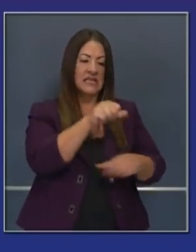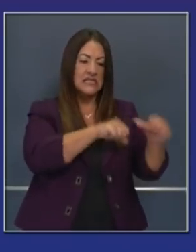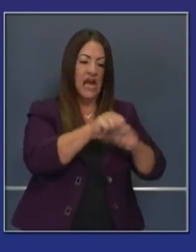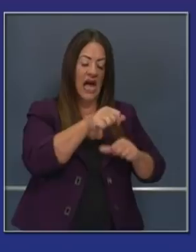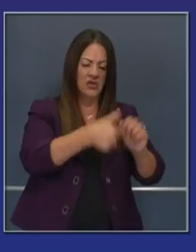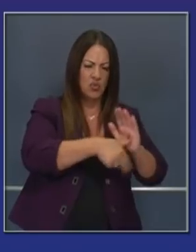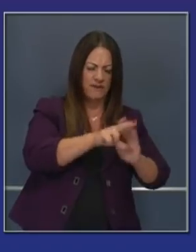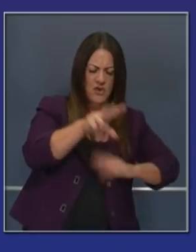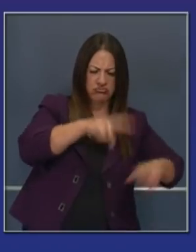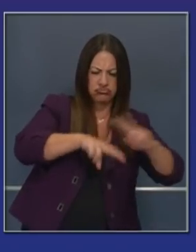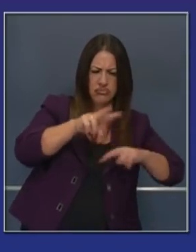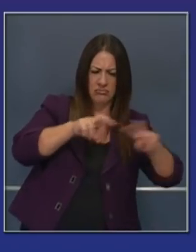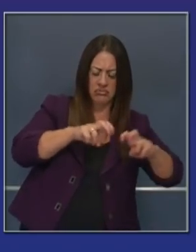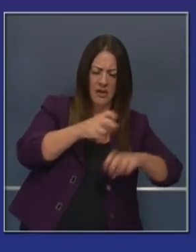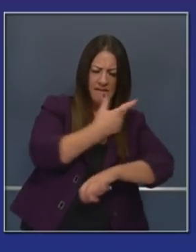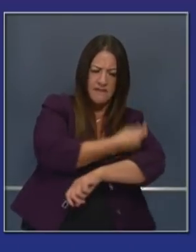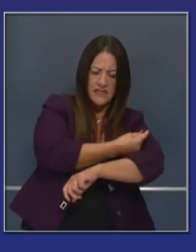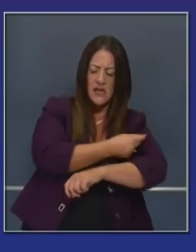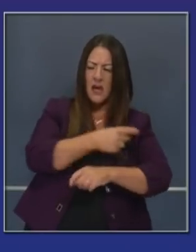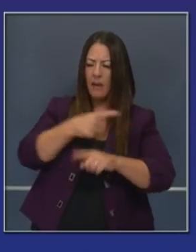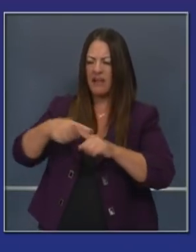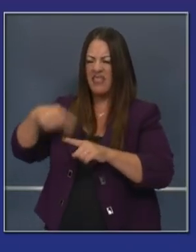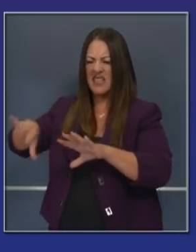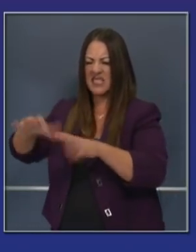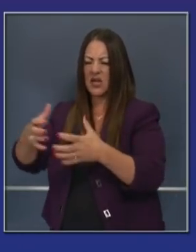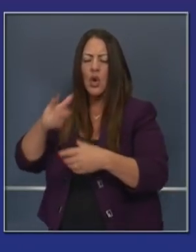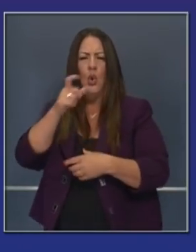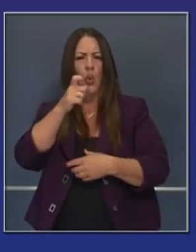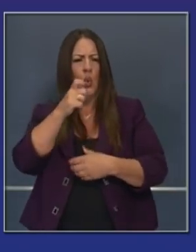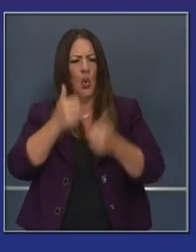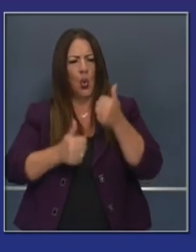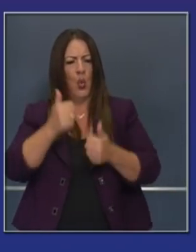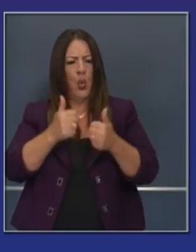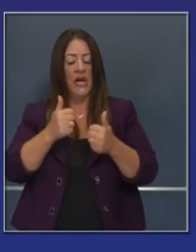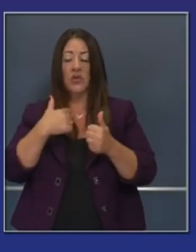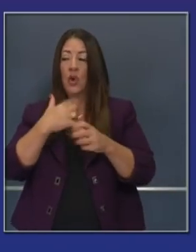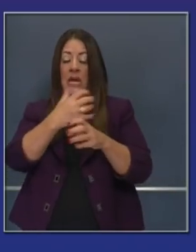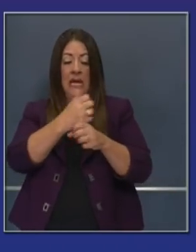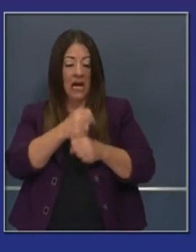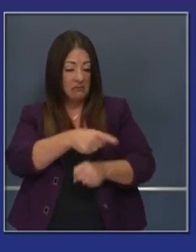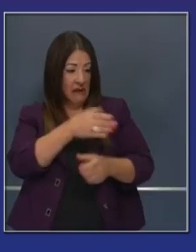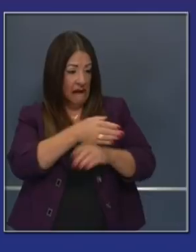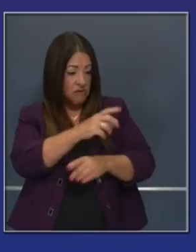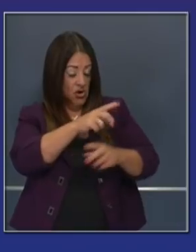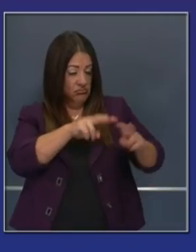WHO SHOULD BE PRIORITIES, HOW DO WE ALLOCATE THE SUPPLIES, DO